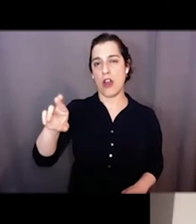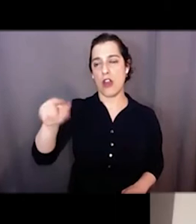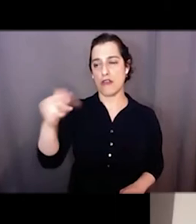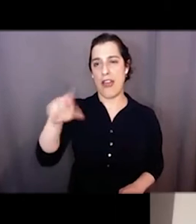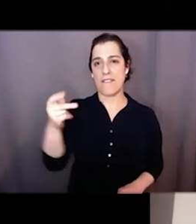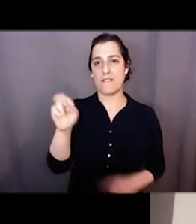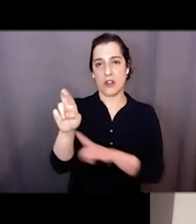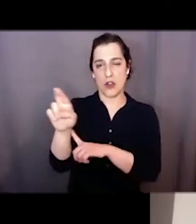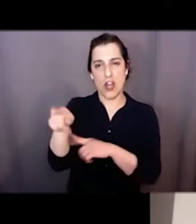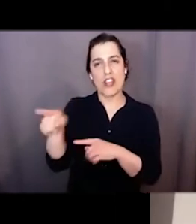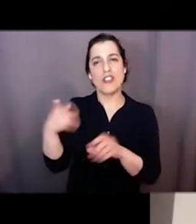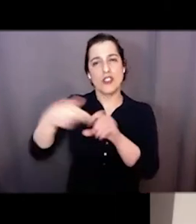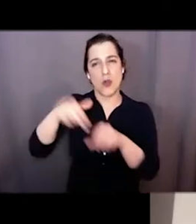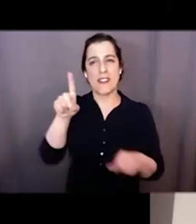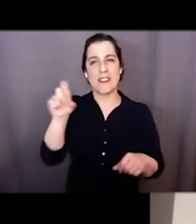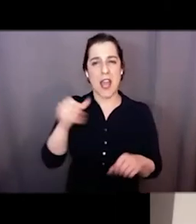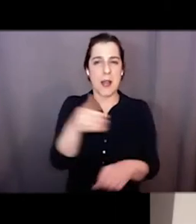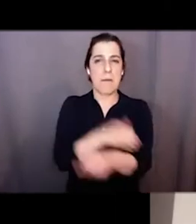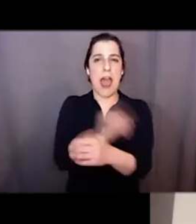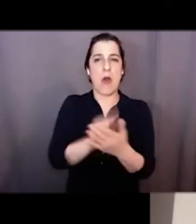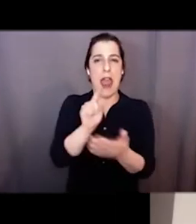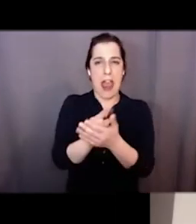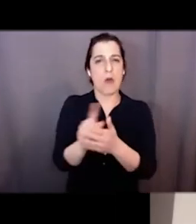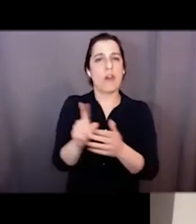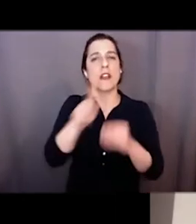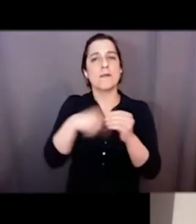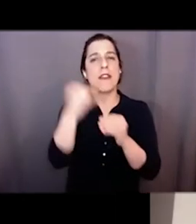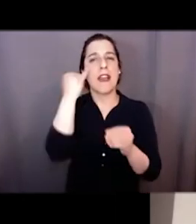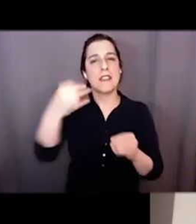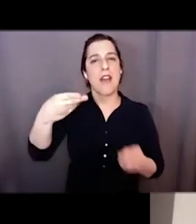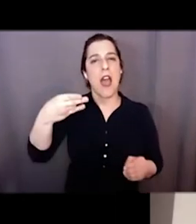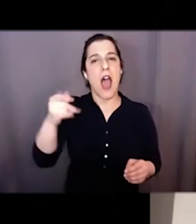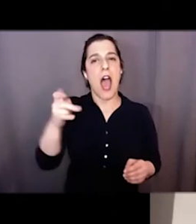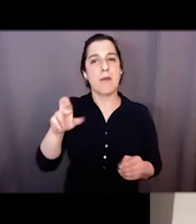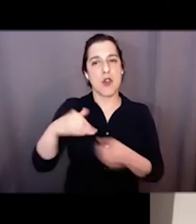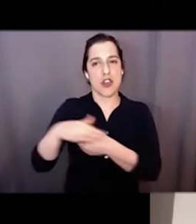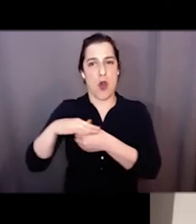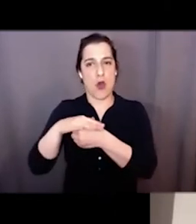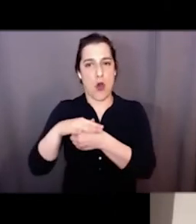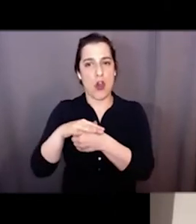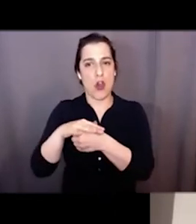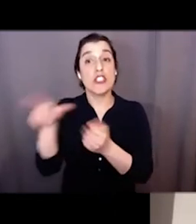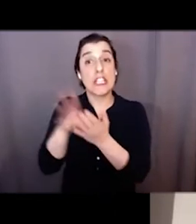talks about this notion of a hyper-local where she's actually learning from the people of hon. Um,